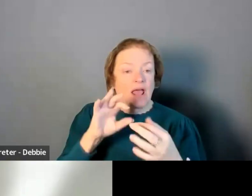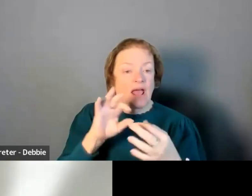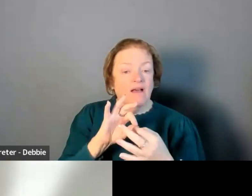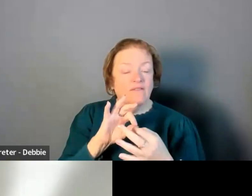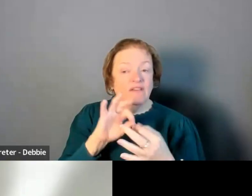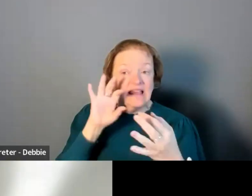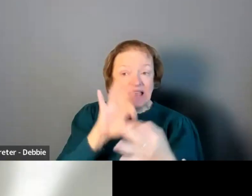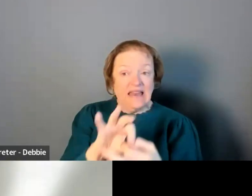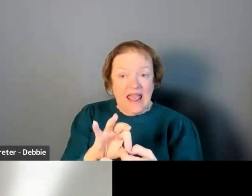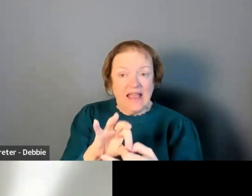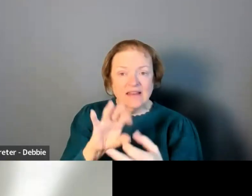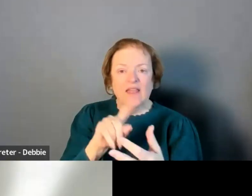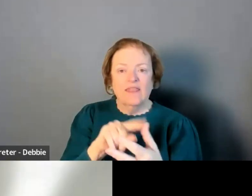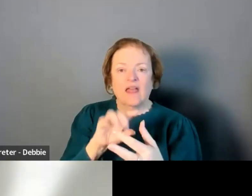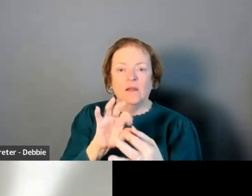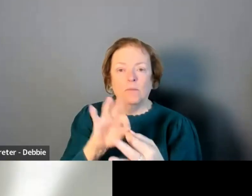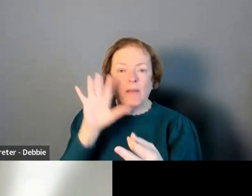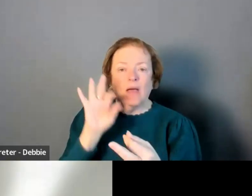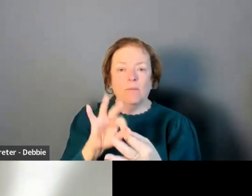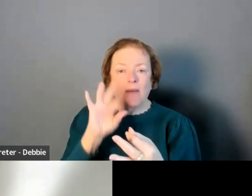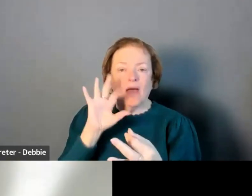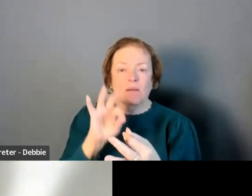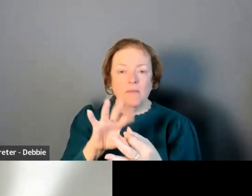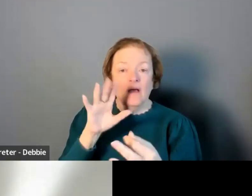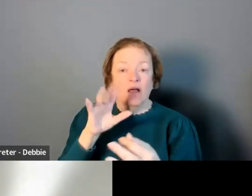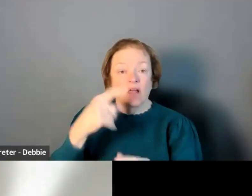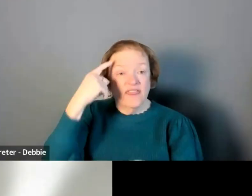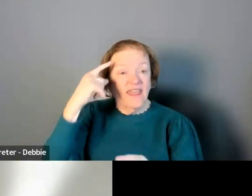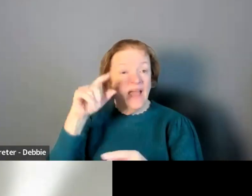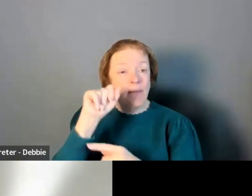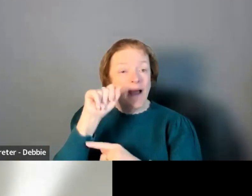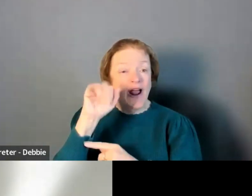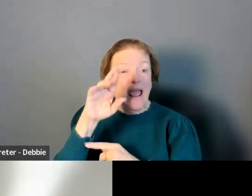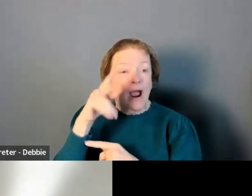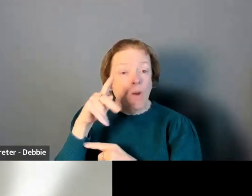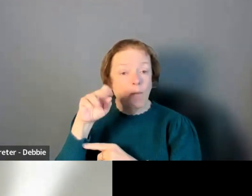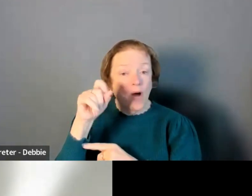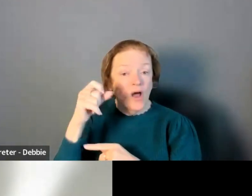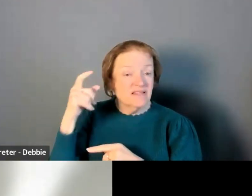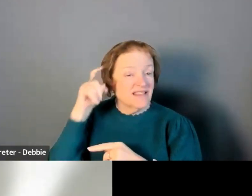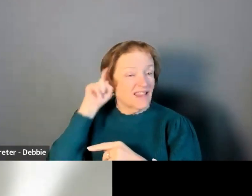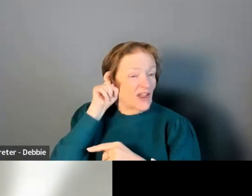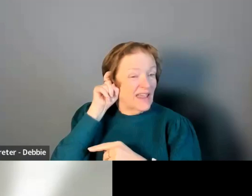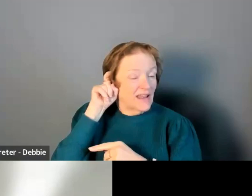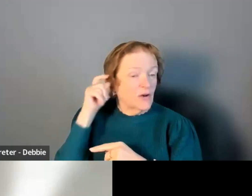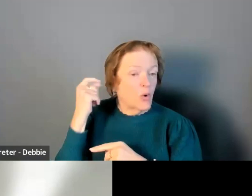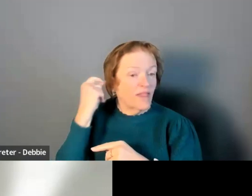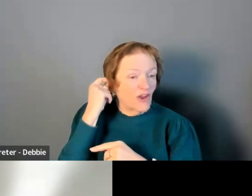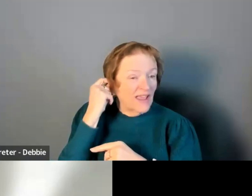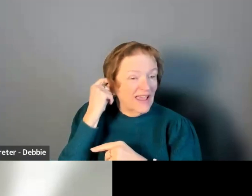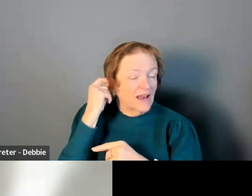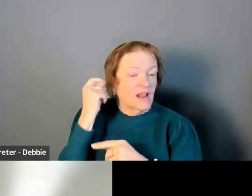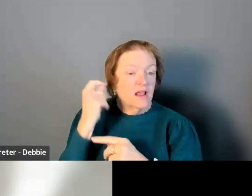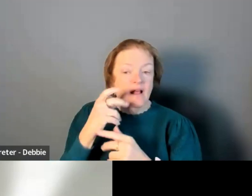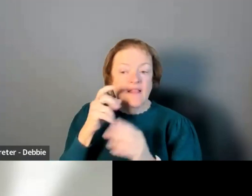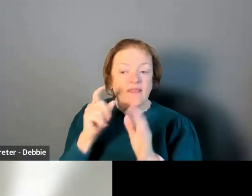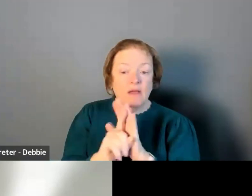think about think about your AirPods. Your AirPods are in, and all of a sudden. Or, you know, it rings in, like, some of these kids, they have Bluetooth, and their